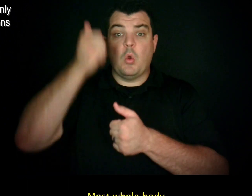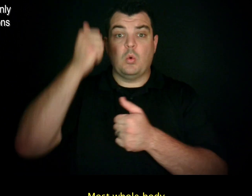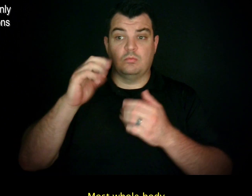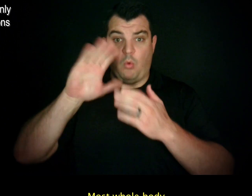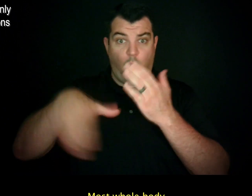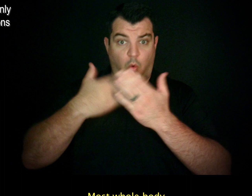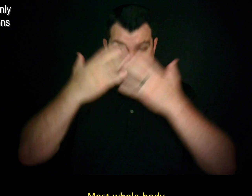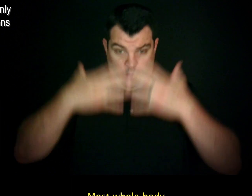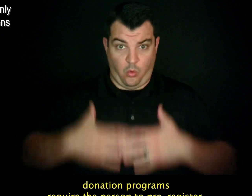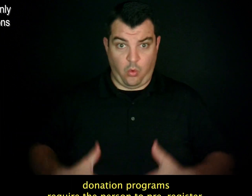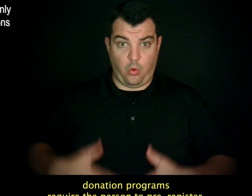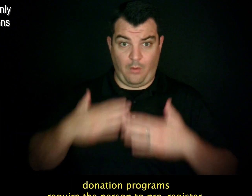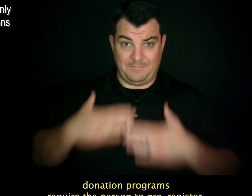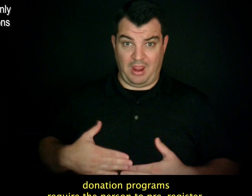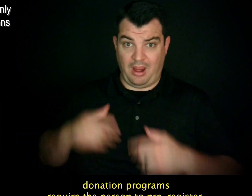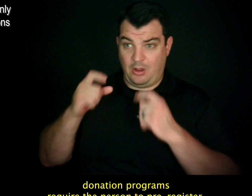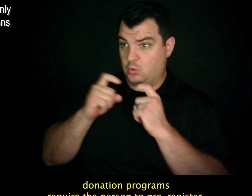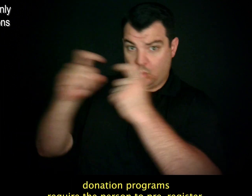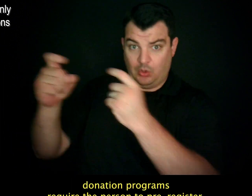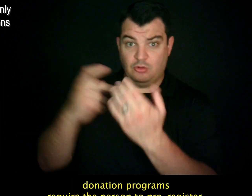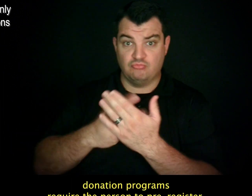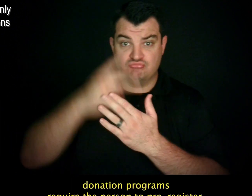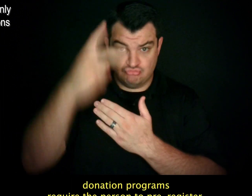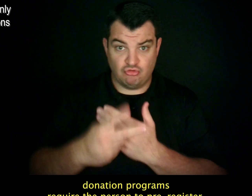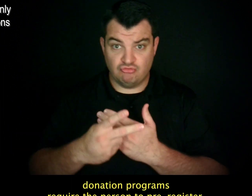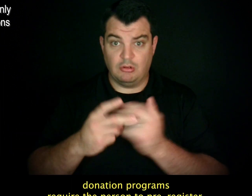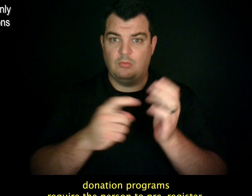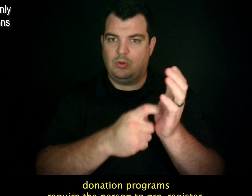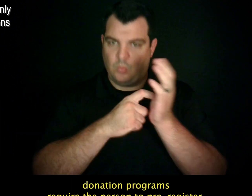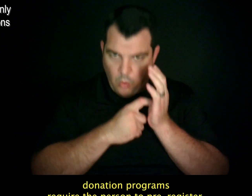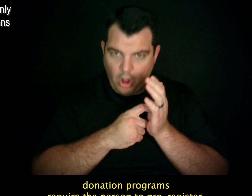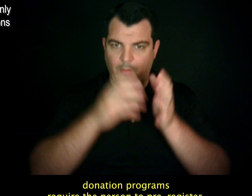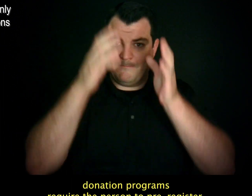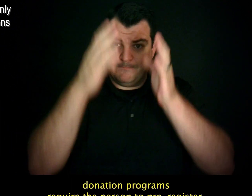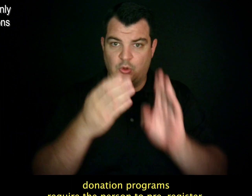Most whole body donation programs require the person to pre-register,